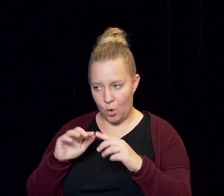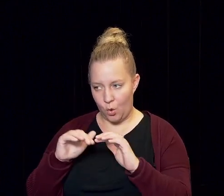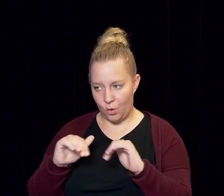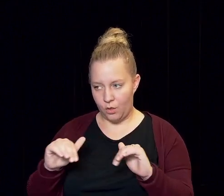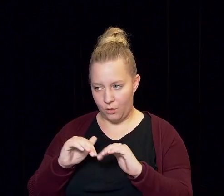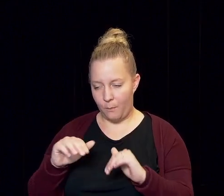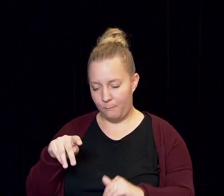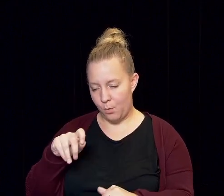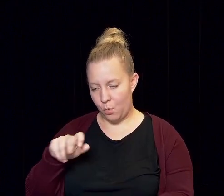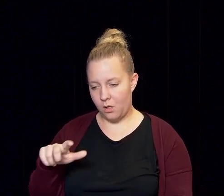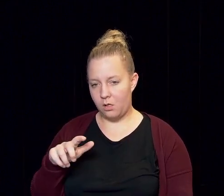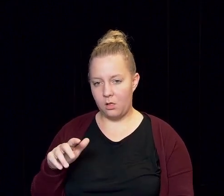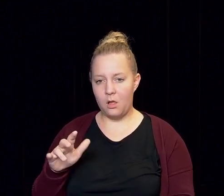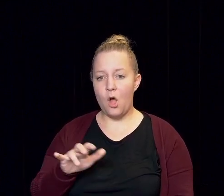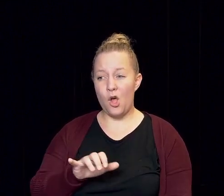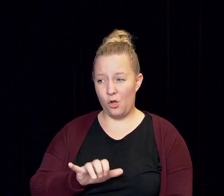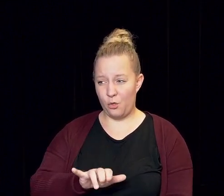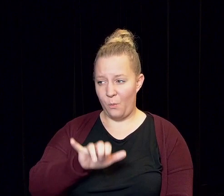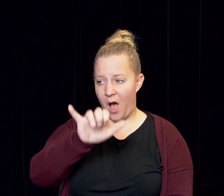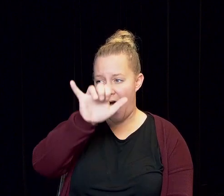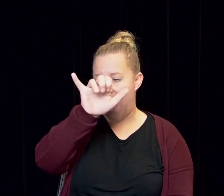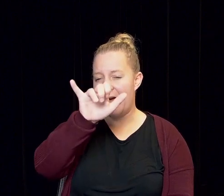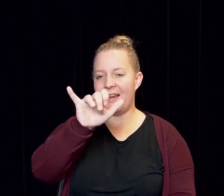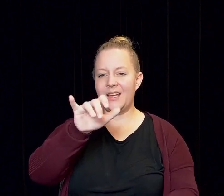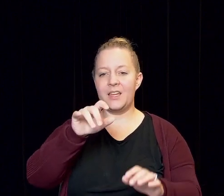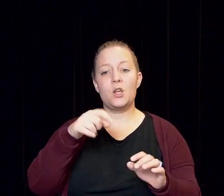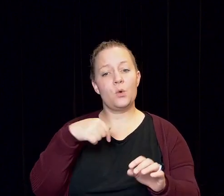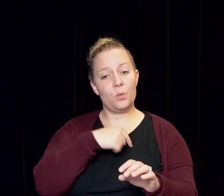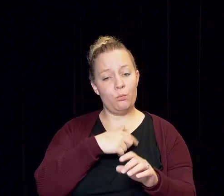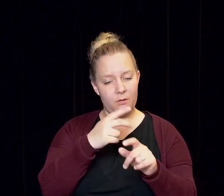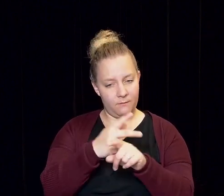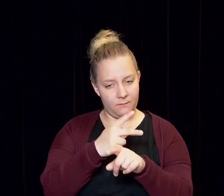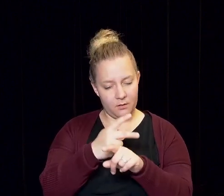And, the y-axis is what we're calculating based on that. That means this is my dependent variable